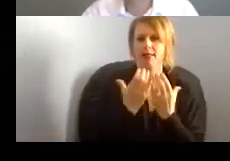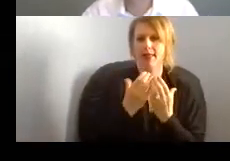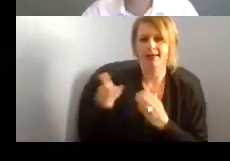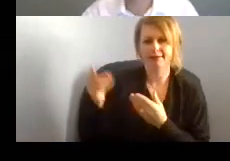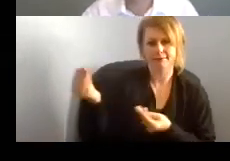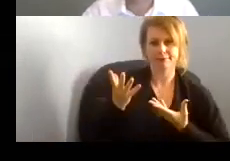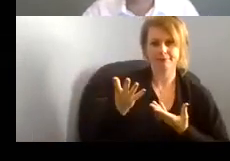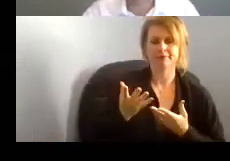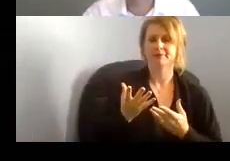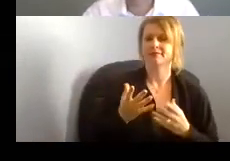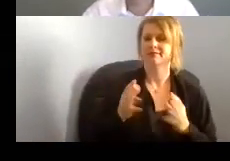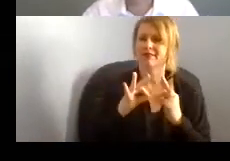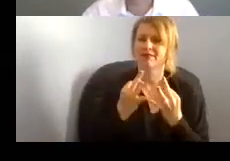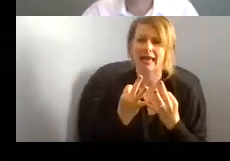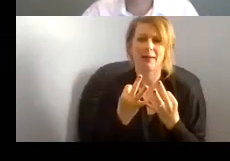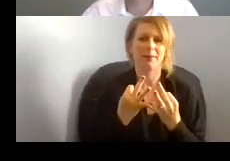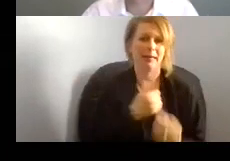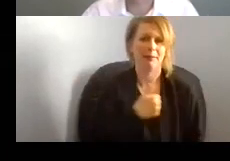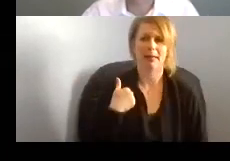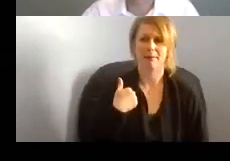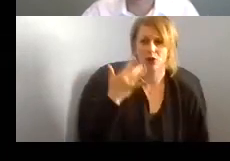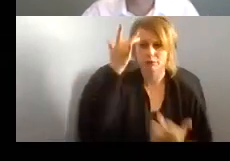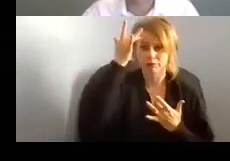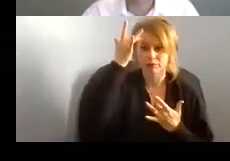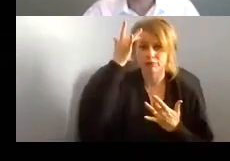member who is terminally ill or someone who had just recently died.